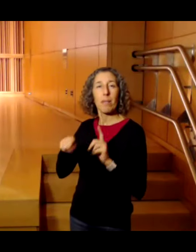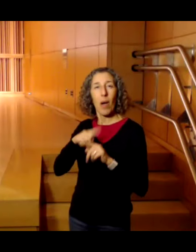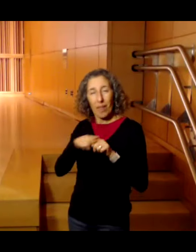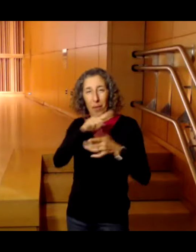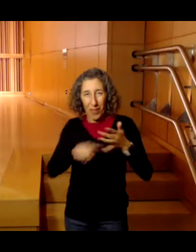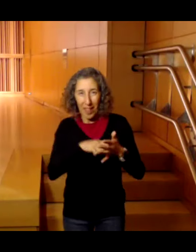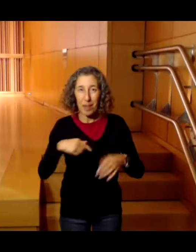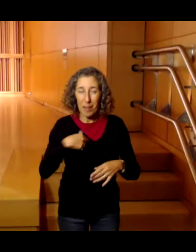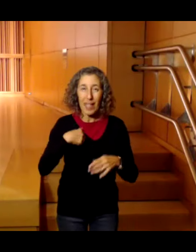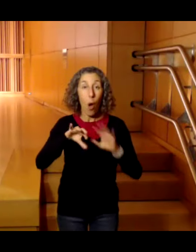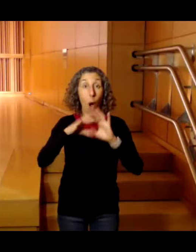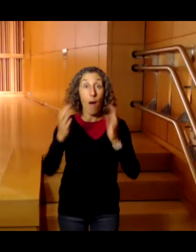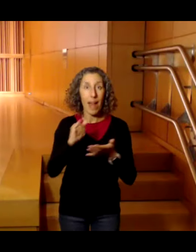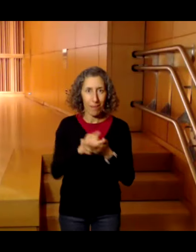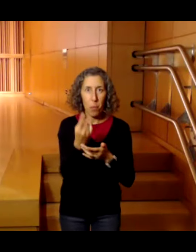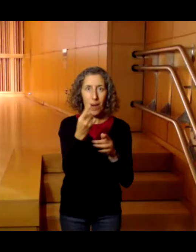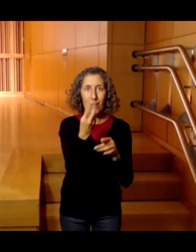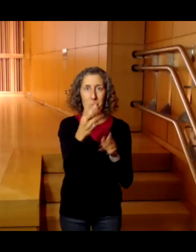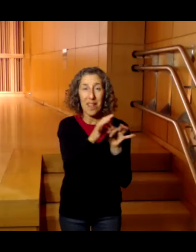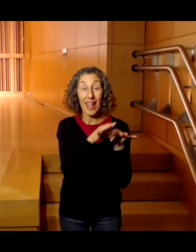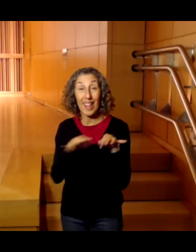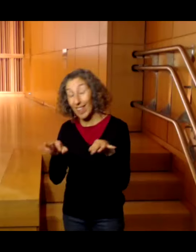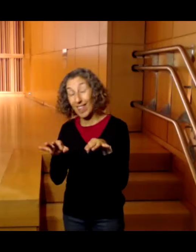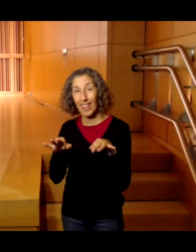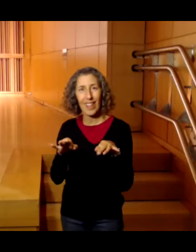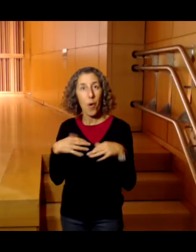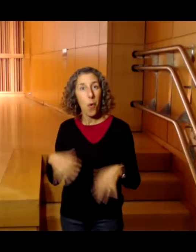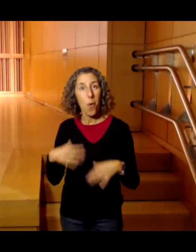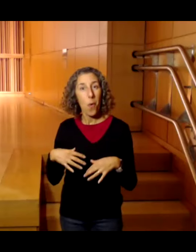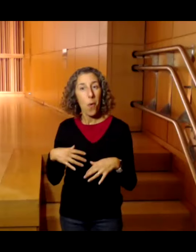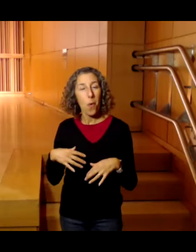Thank heavens. I received all that he said that spring afternoon.